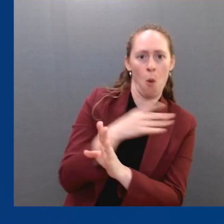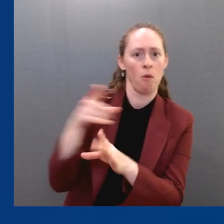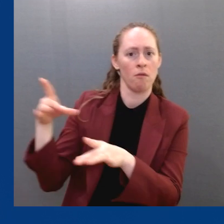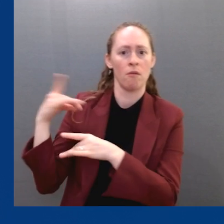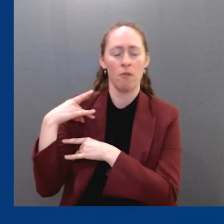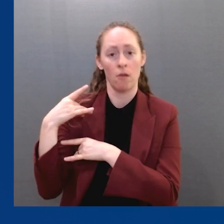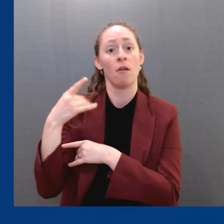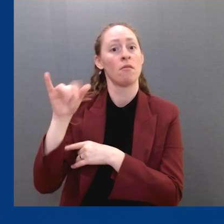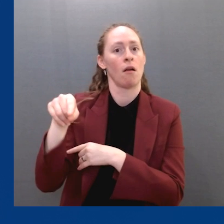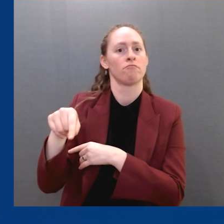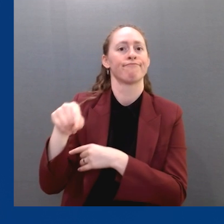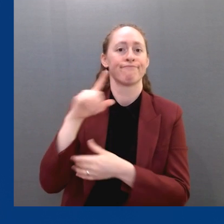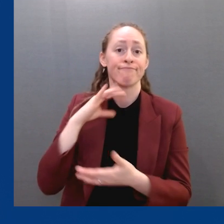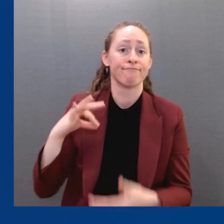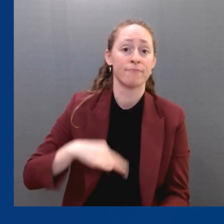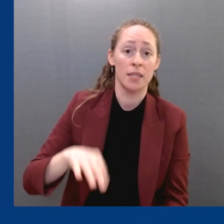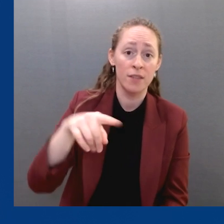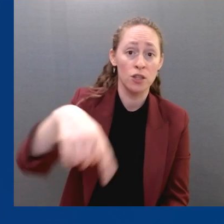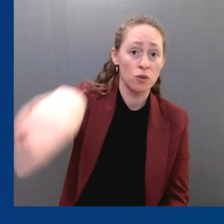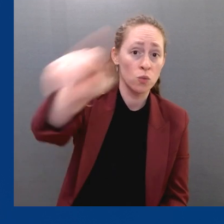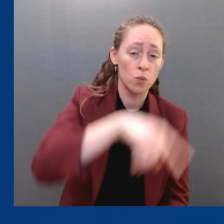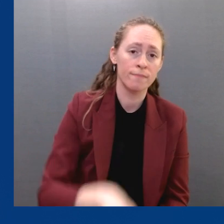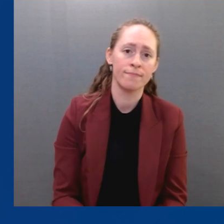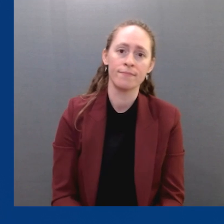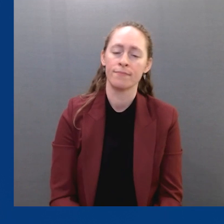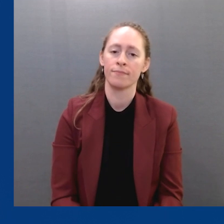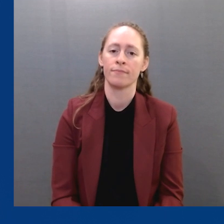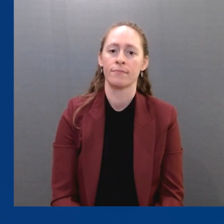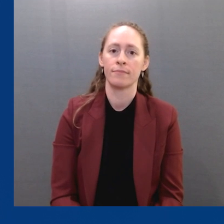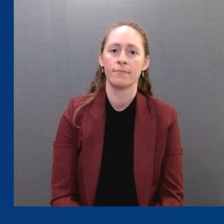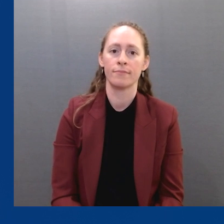And that is meeting the challenge of SARS-CoV-2